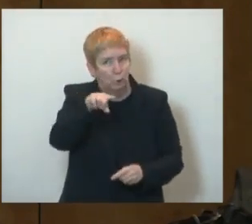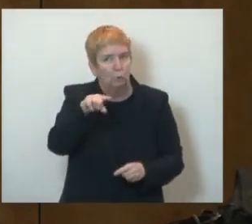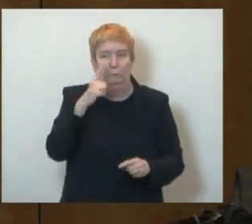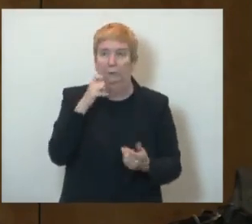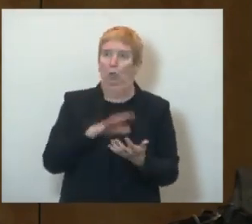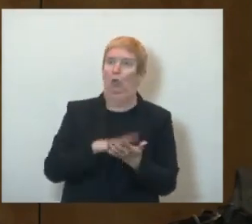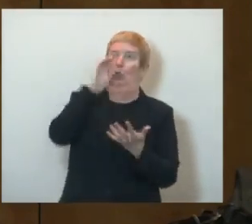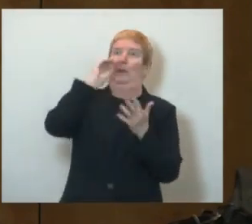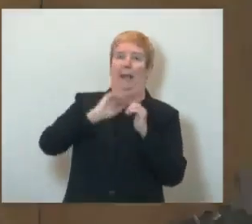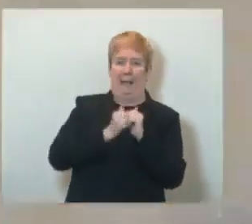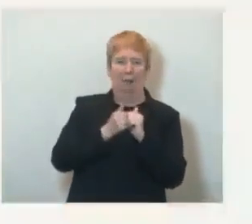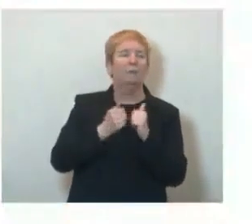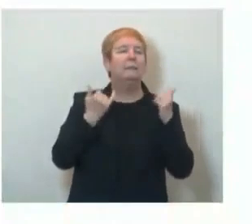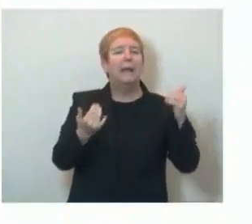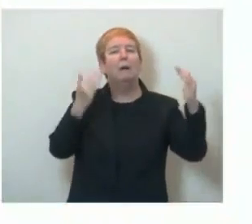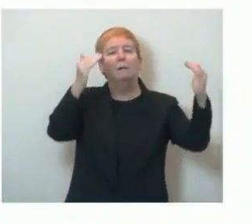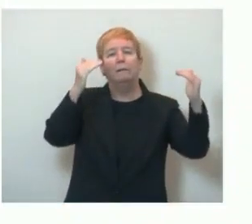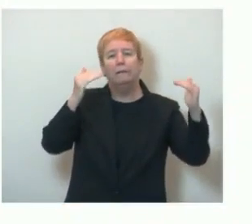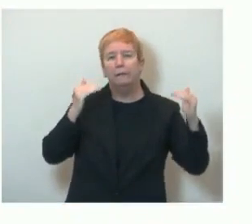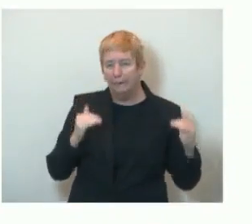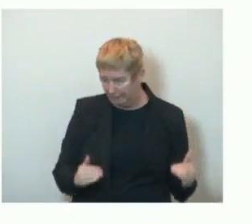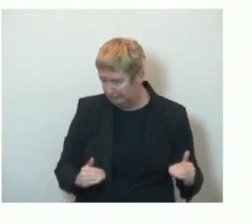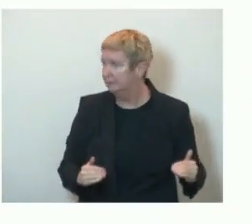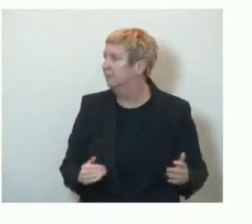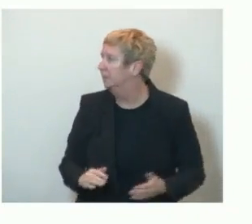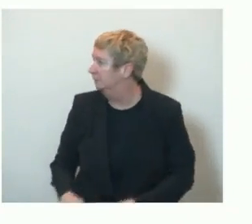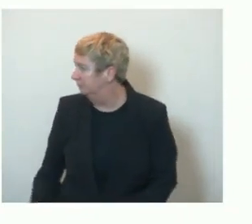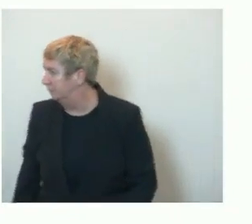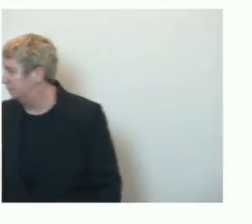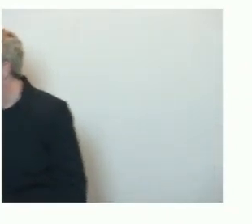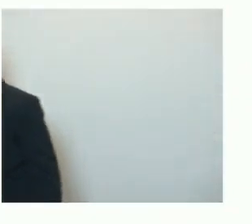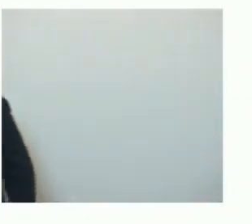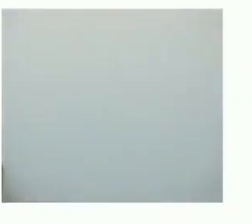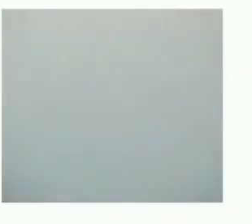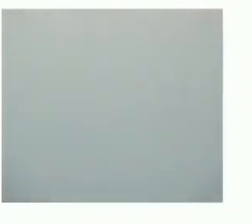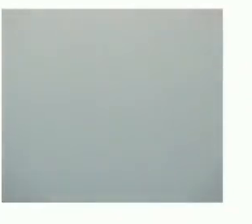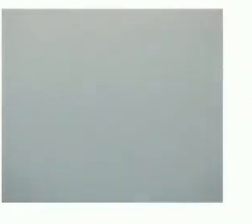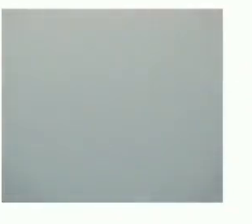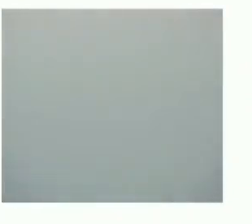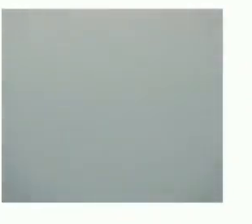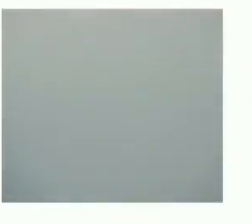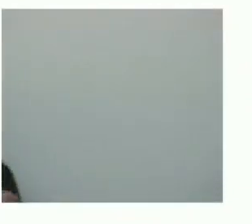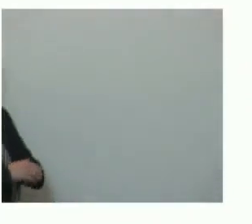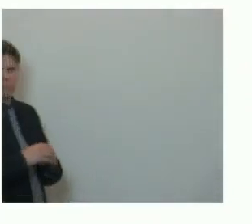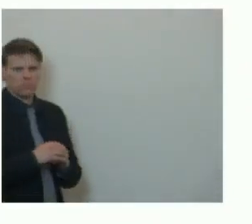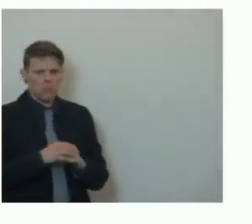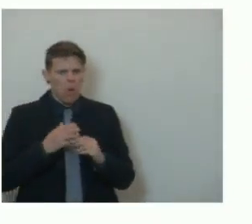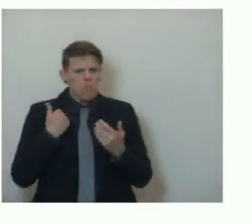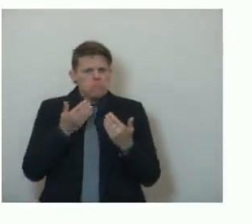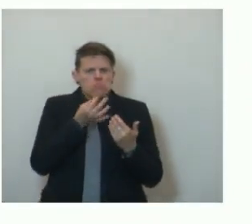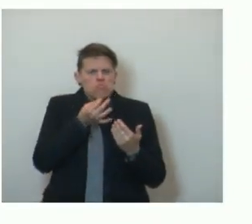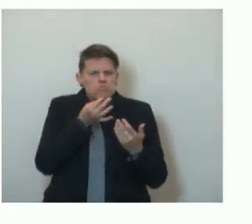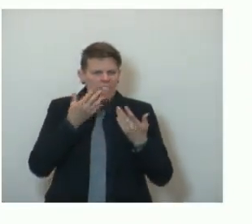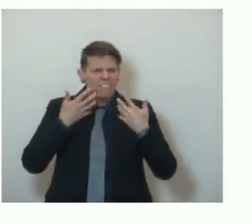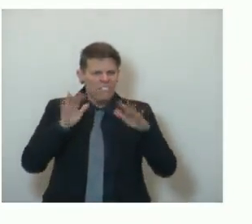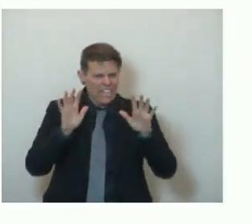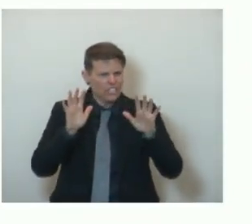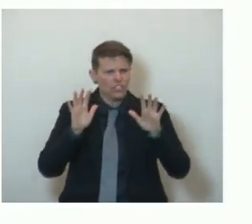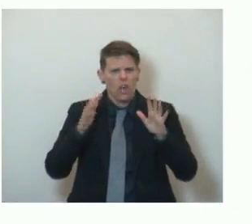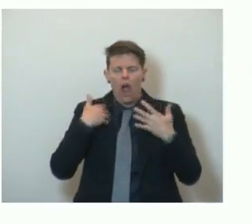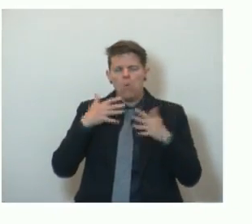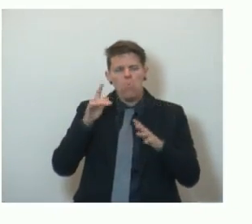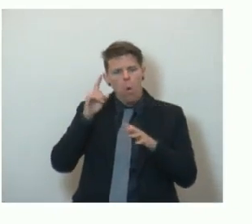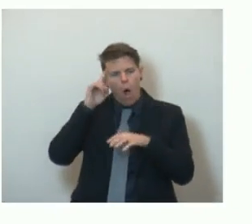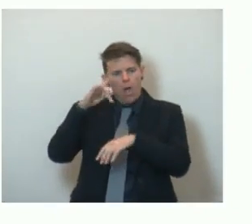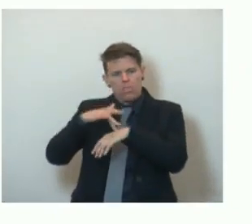WE’LL HAVE A LITTLE MORE FREEDOM, BUT THIS IS GOING TO BE HARDER FOR EVERYBODY IN THE STATE IF I COULD HAVE THE NEXT SLIDE.